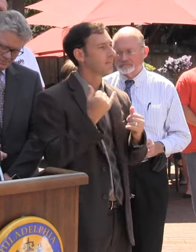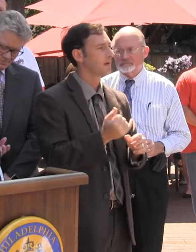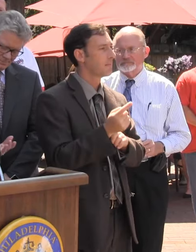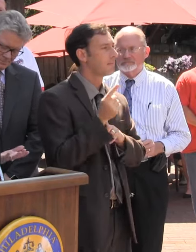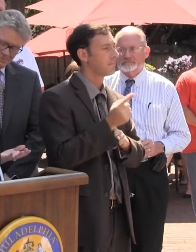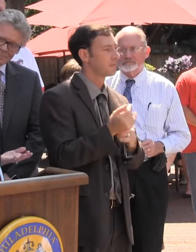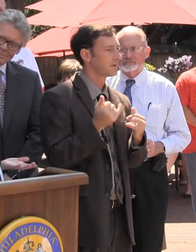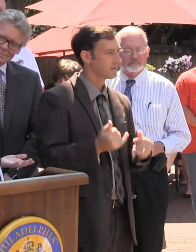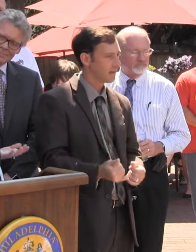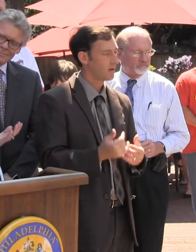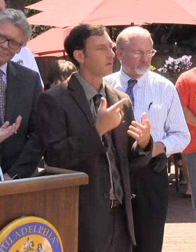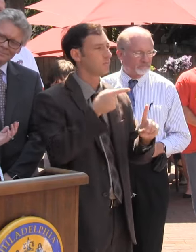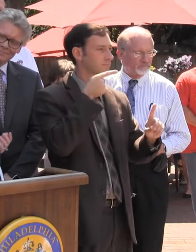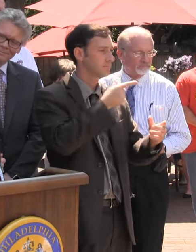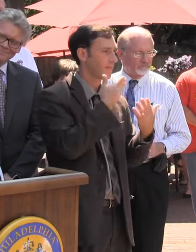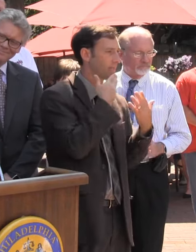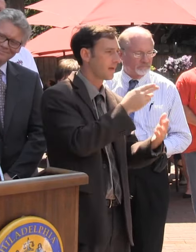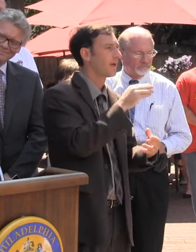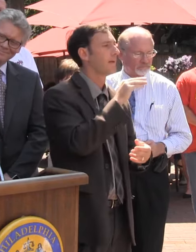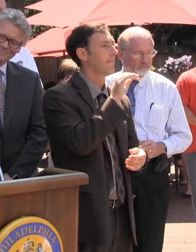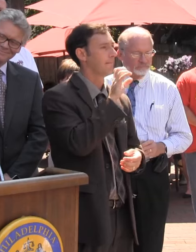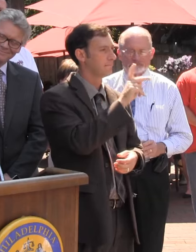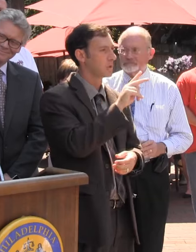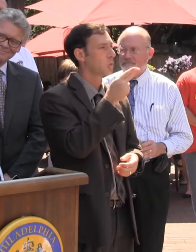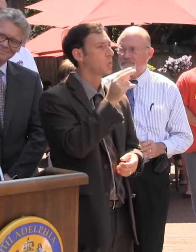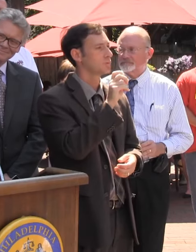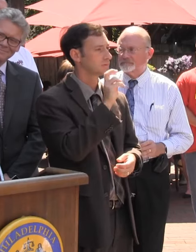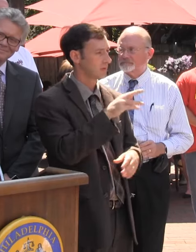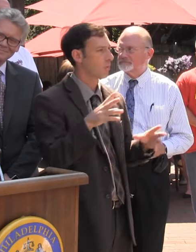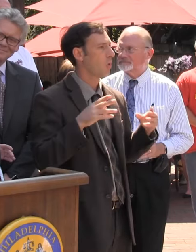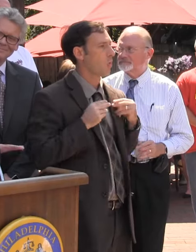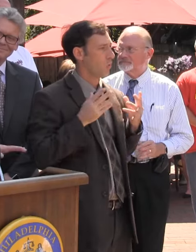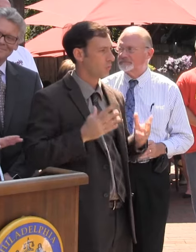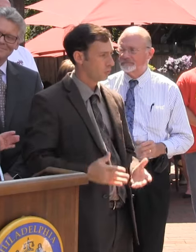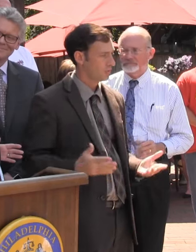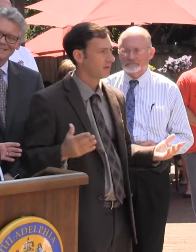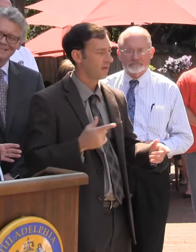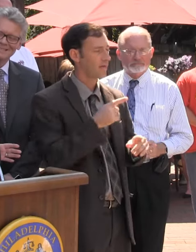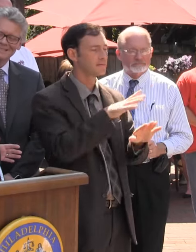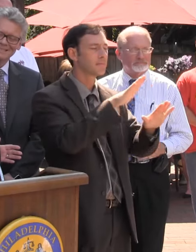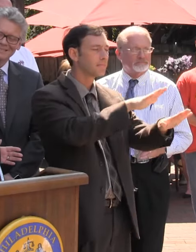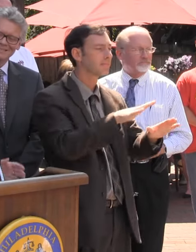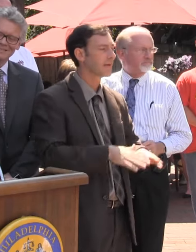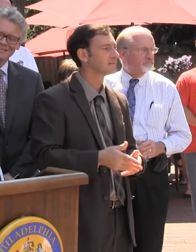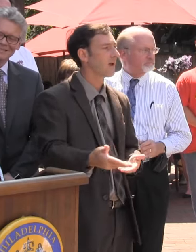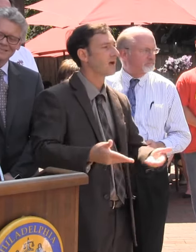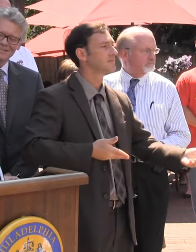now to especially thank Mick Huston, the owner of Jack's for his unbelievable hospitality.